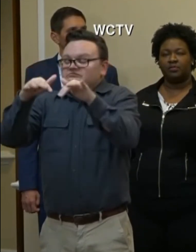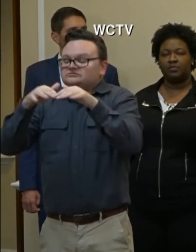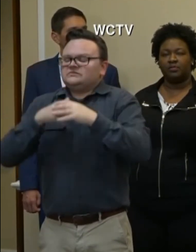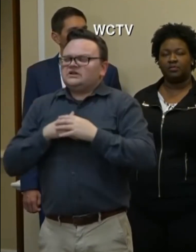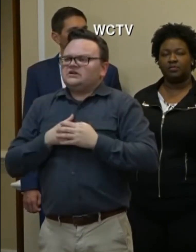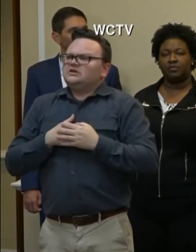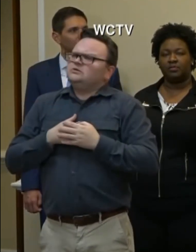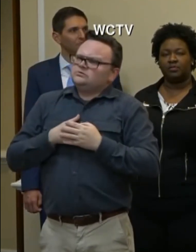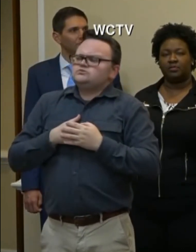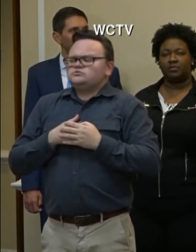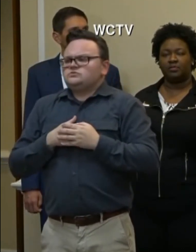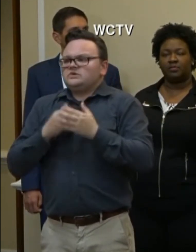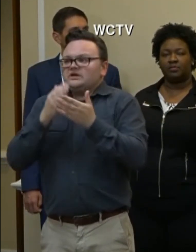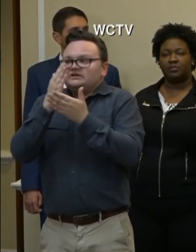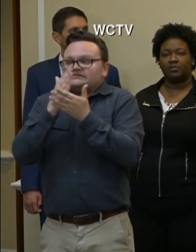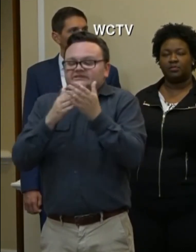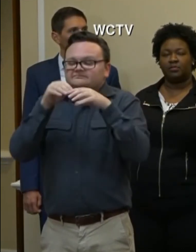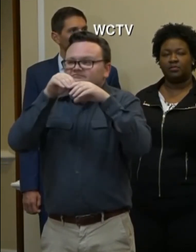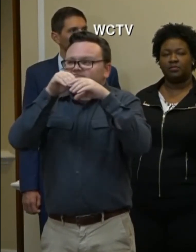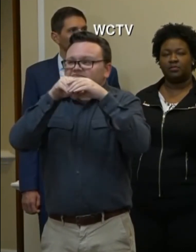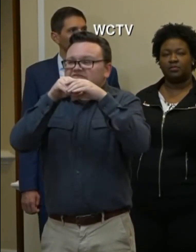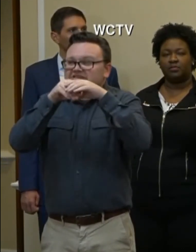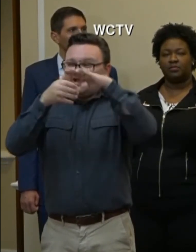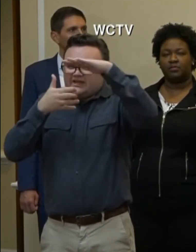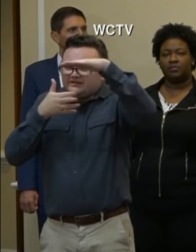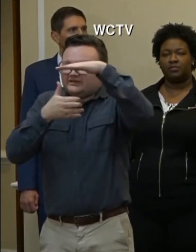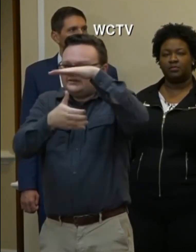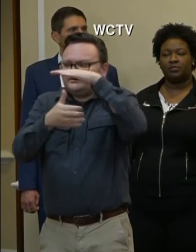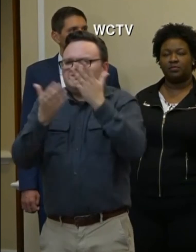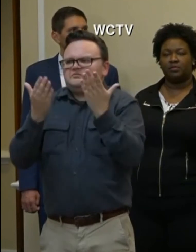of the indoor ones may present more risk depending on how that is than some of